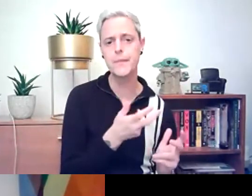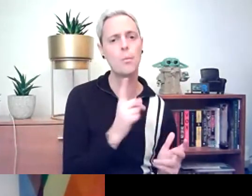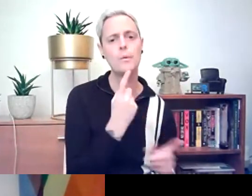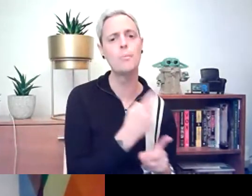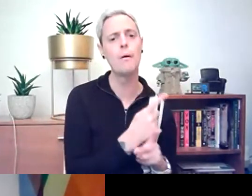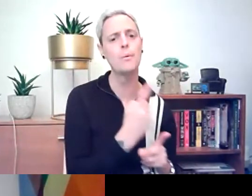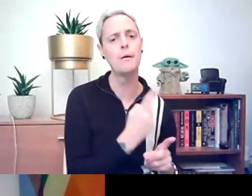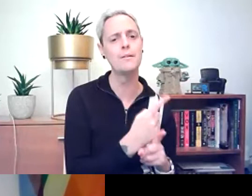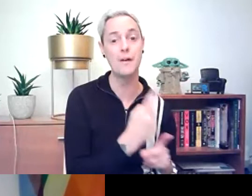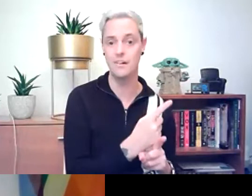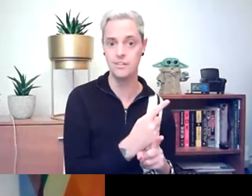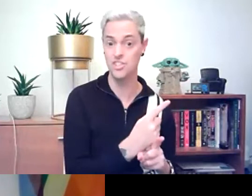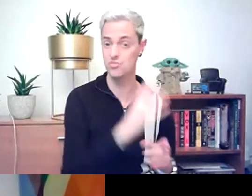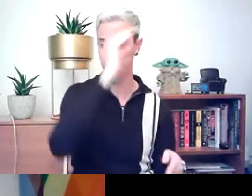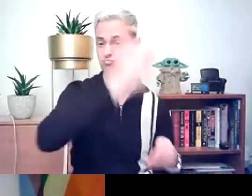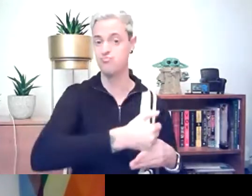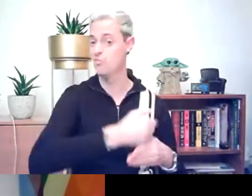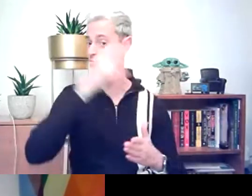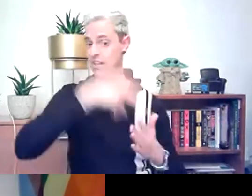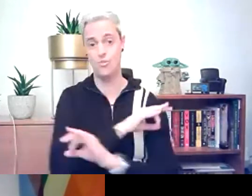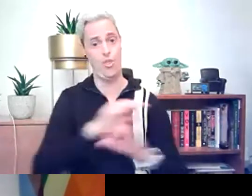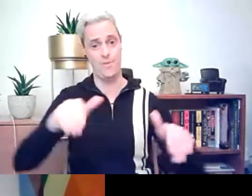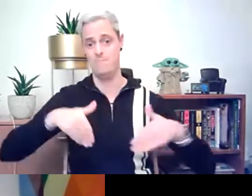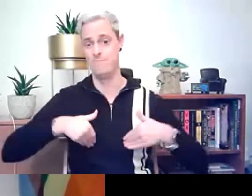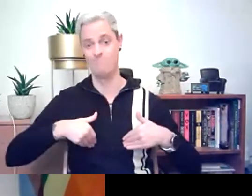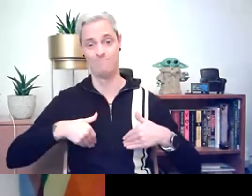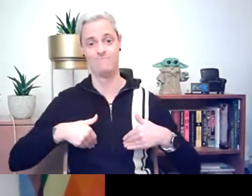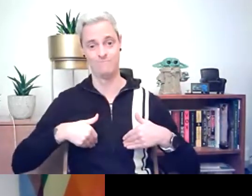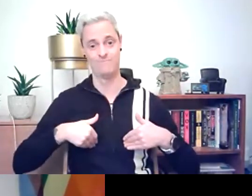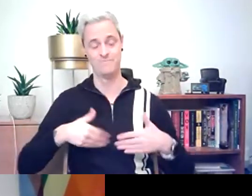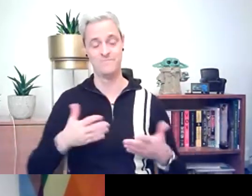18:43:12 absolutely. Of course it is. 18:43:14 But yeah, I think that's a real solid